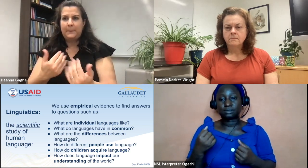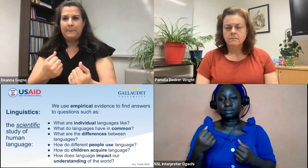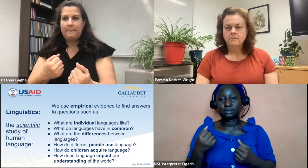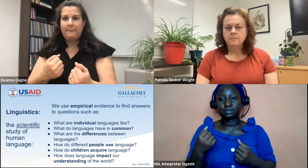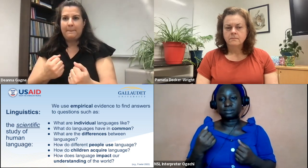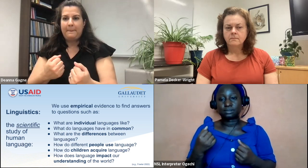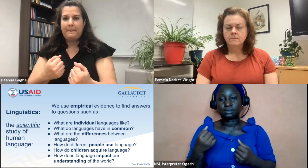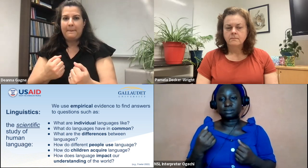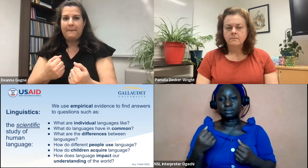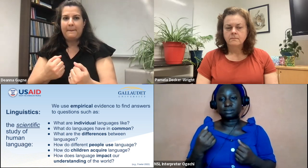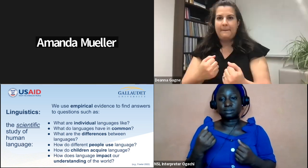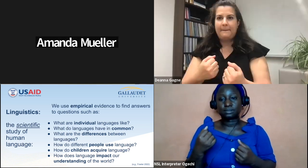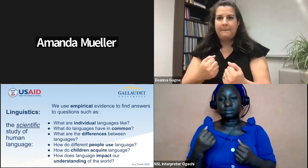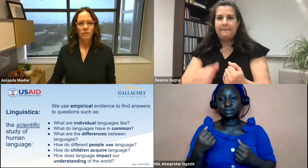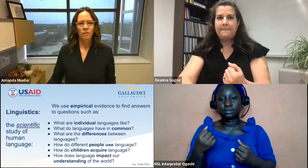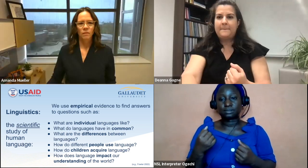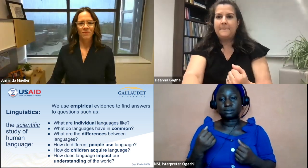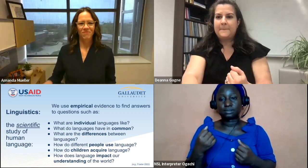the interpreter, for we need to wait for a moment.